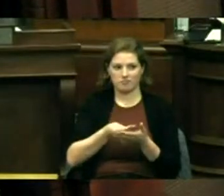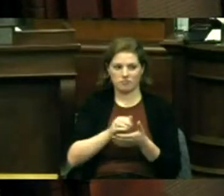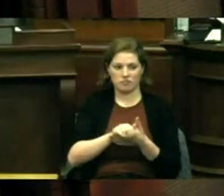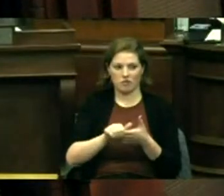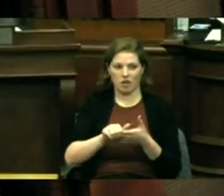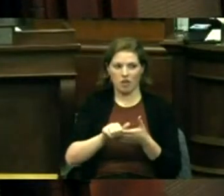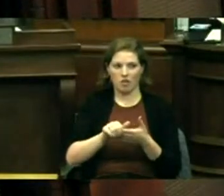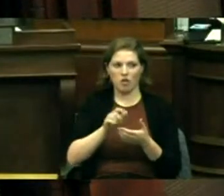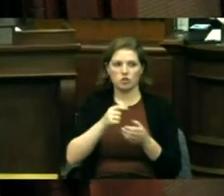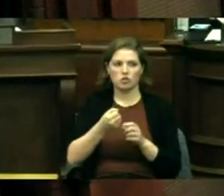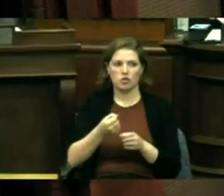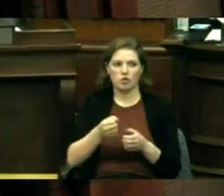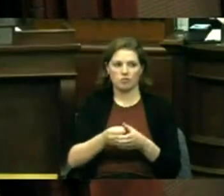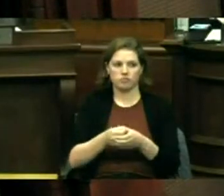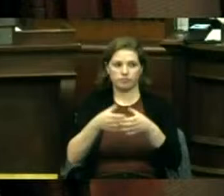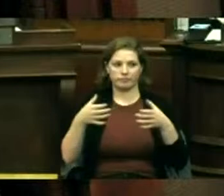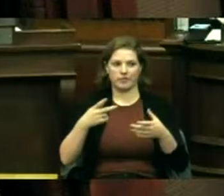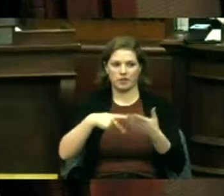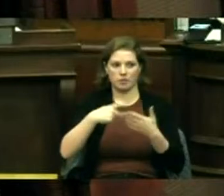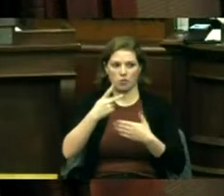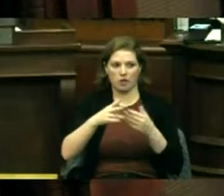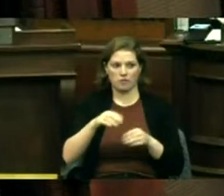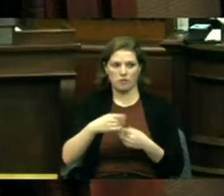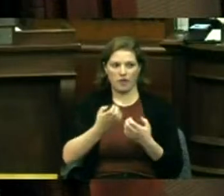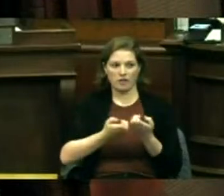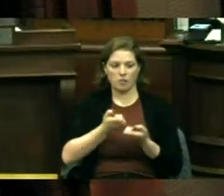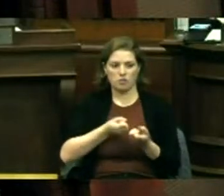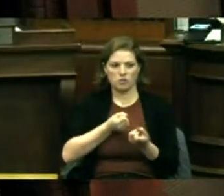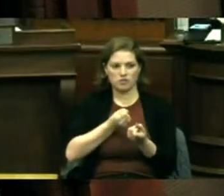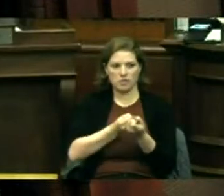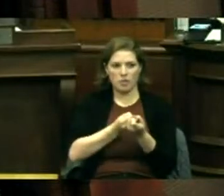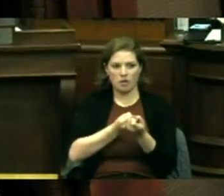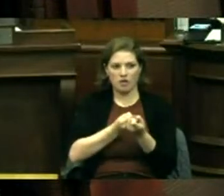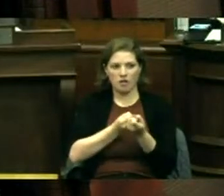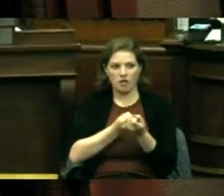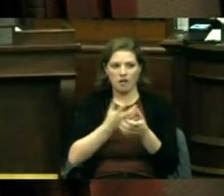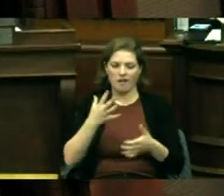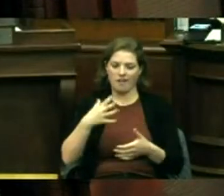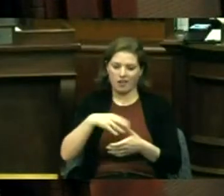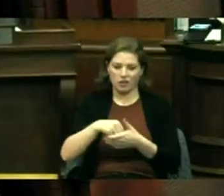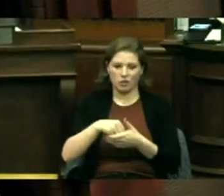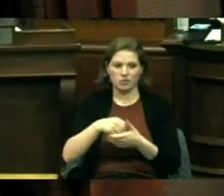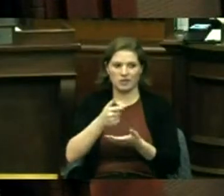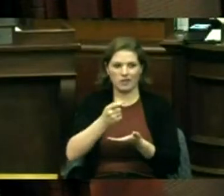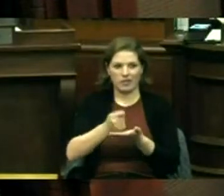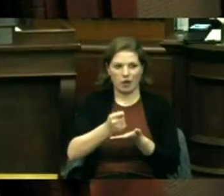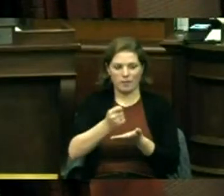then they went for grant dollars to expand their program. They